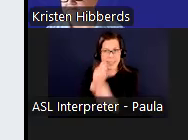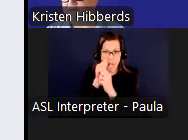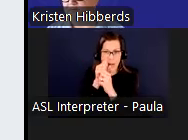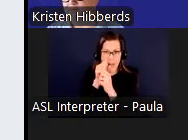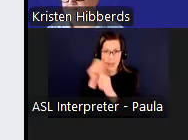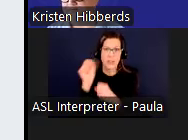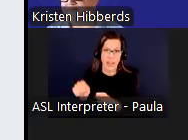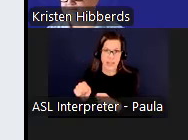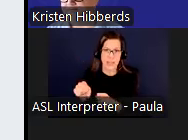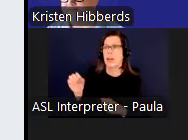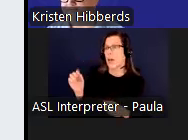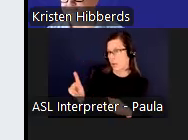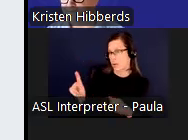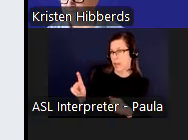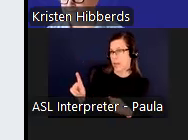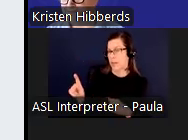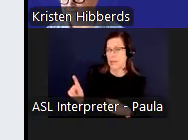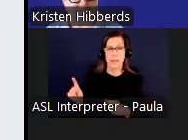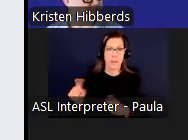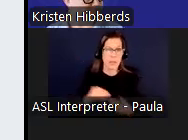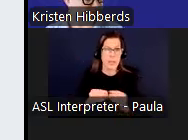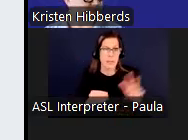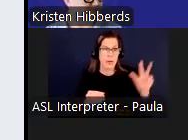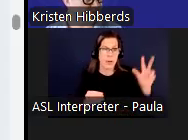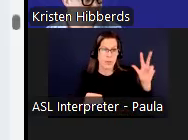OK, so #3I, I really have a huge concern with this